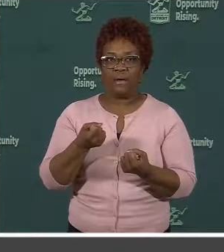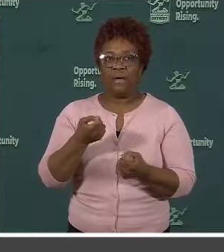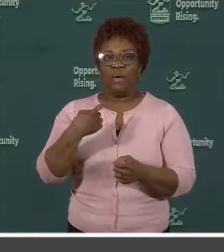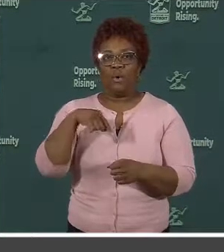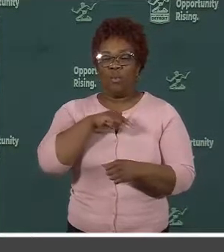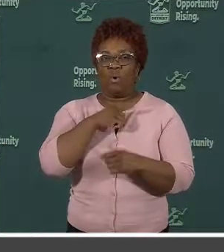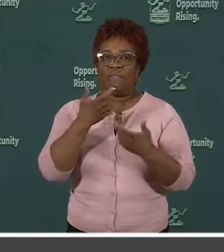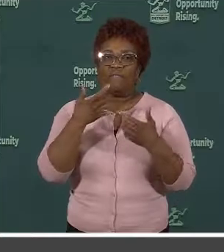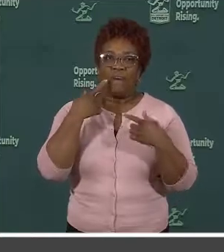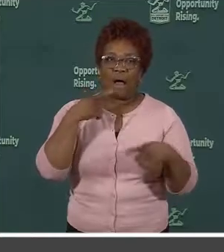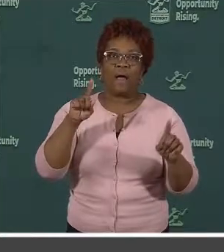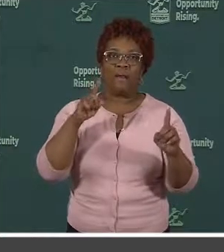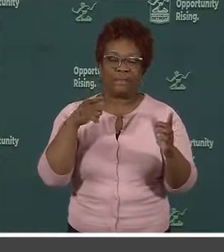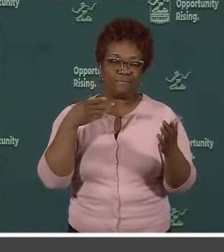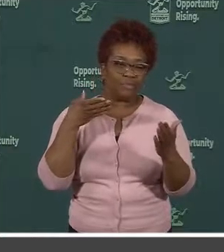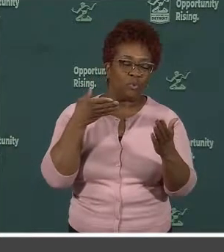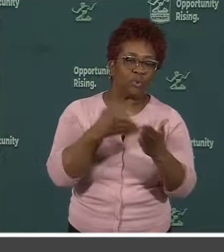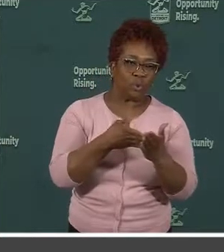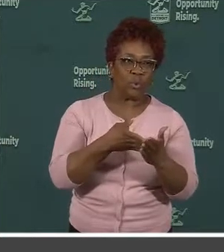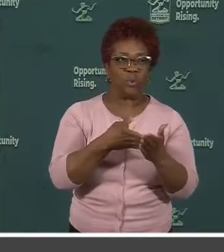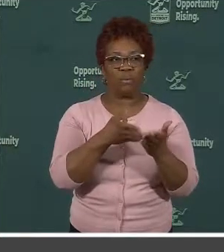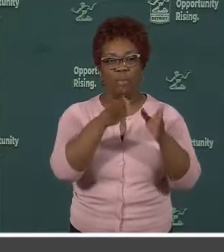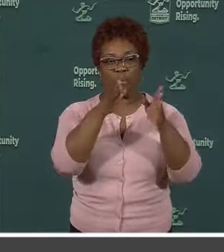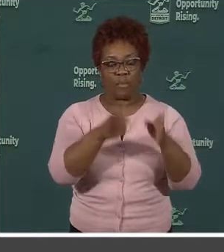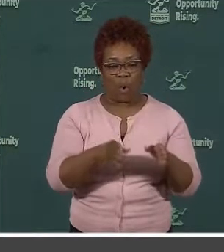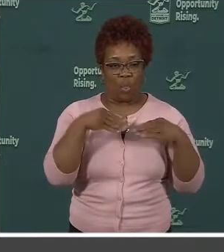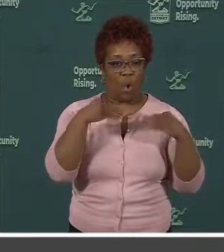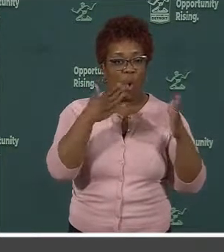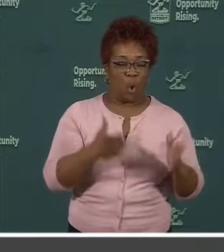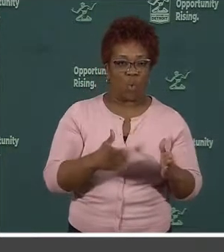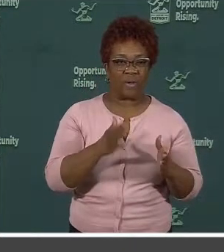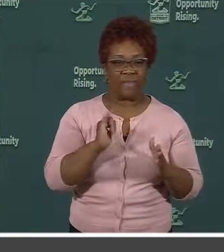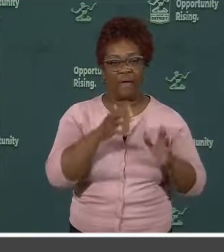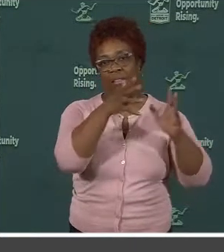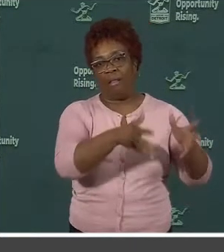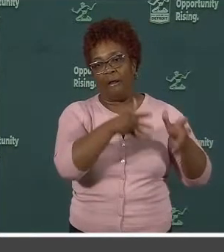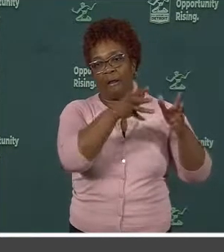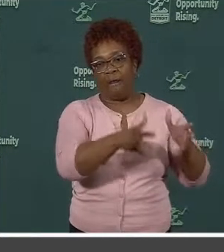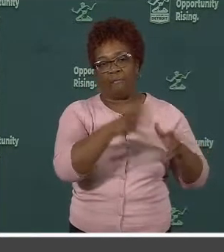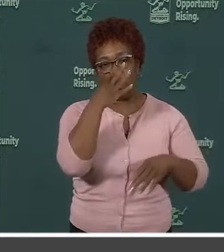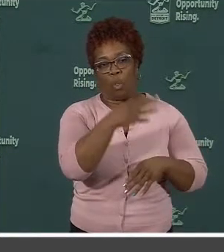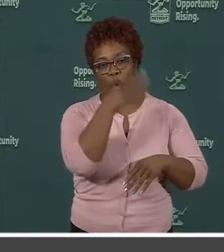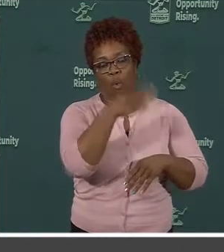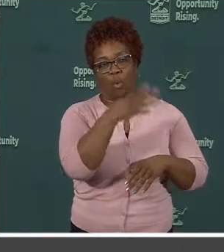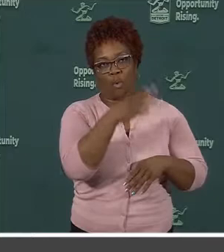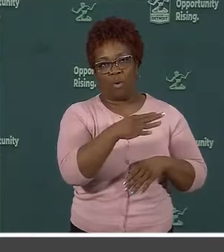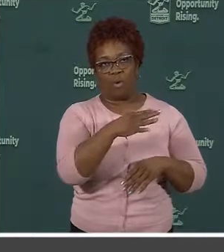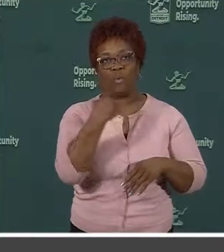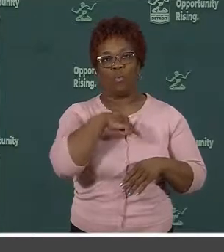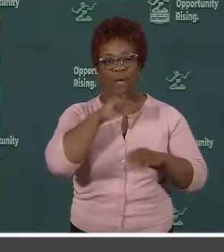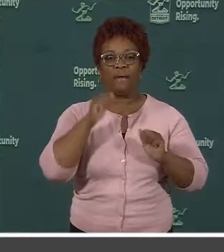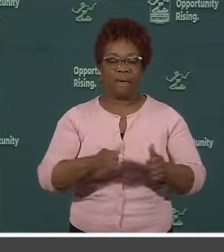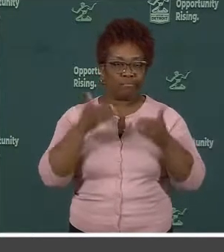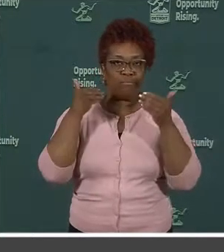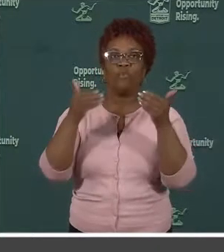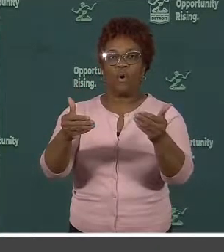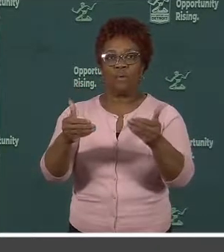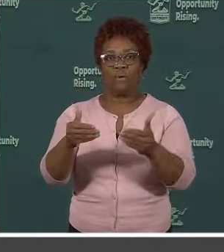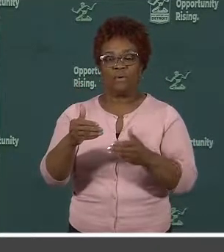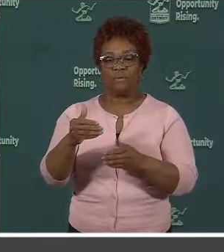THE LAST EIGHT YEARS AND ALLOW US TO MOVE FORWARD THAT'S WHAT WE'VE DONE IN EIGHT YEARS BUT I